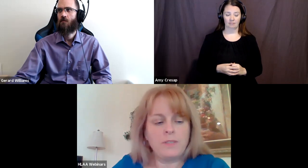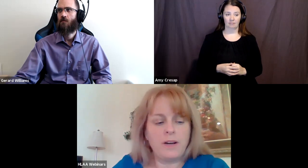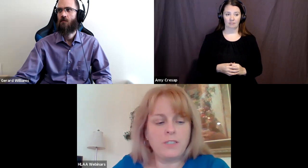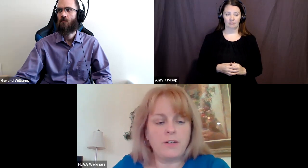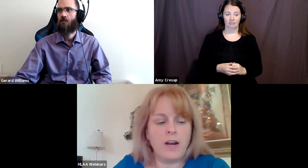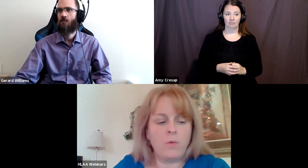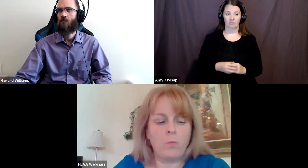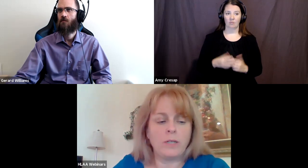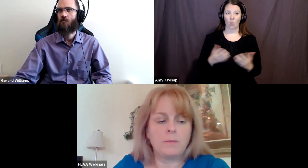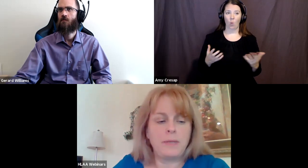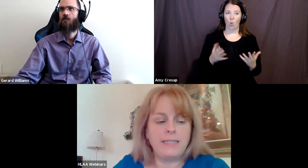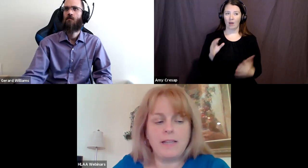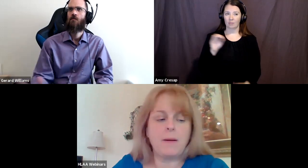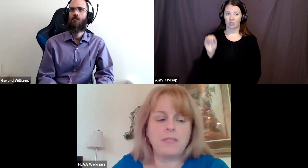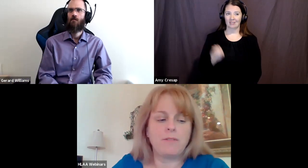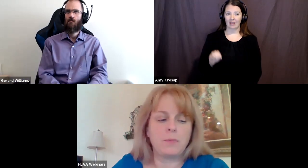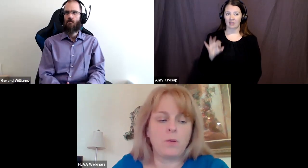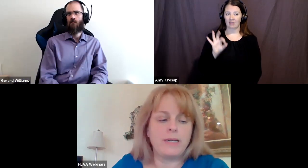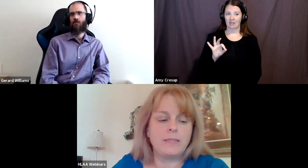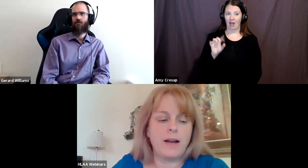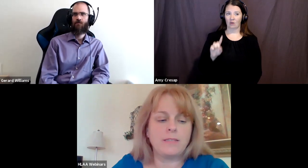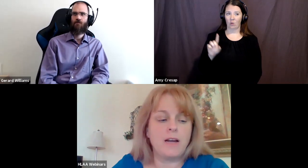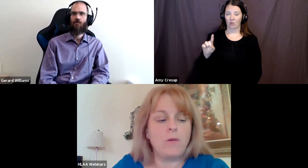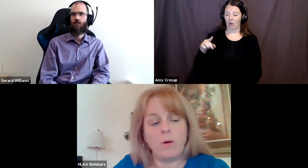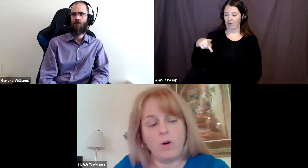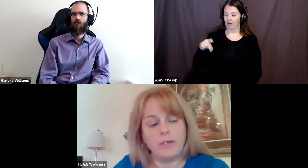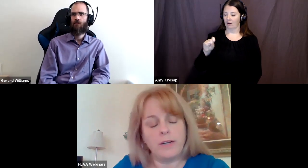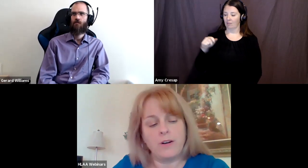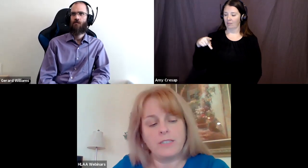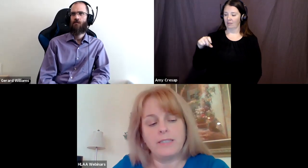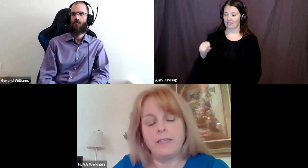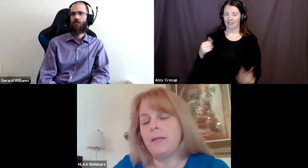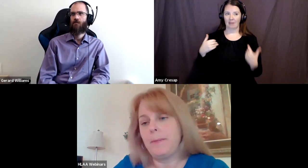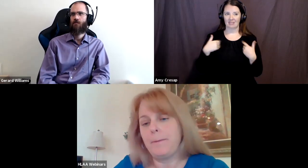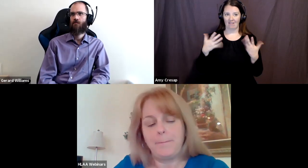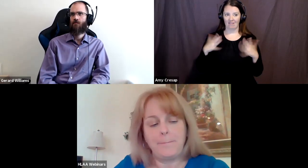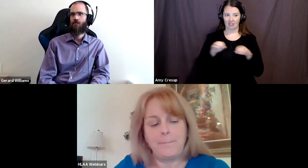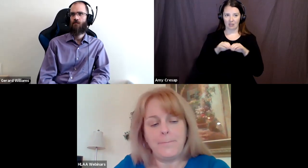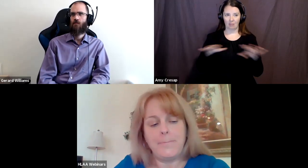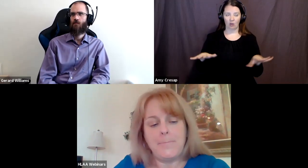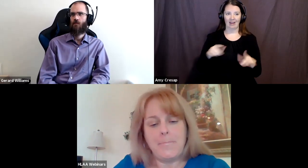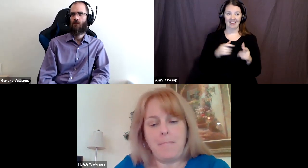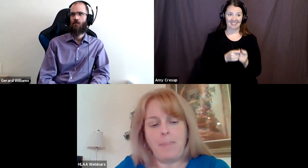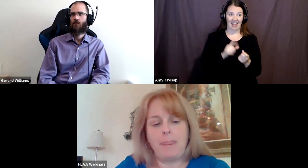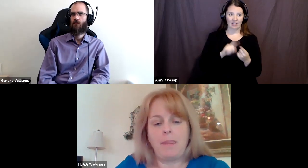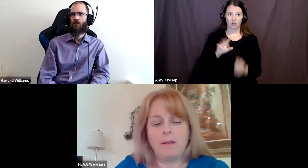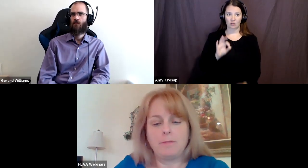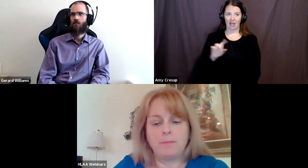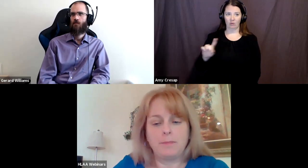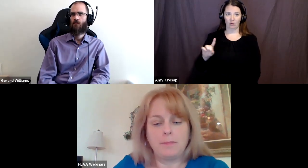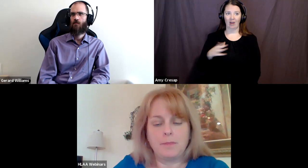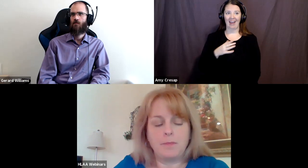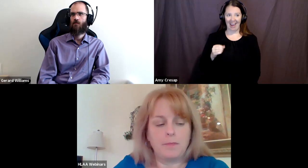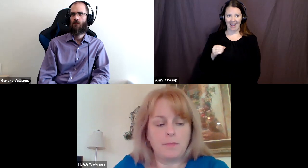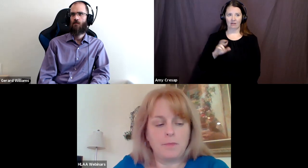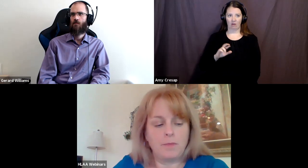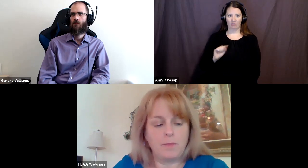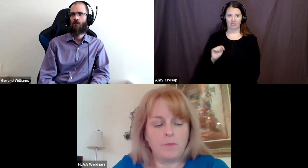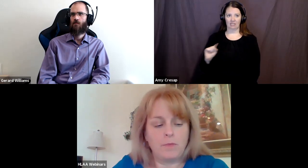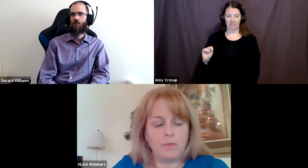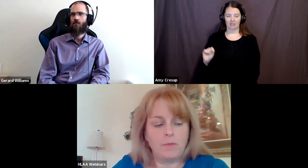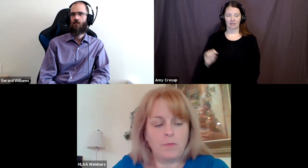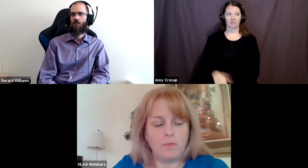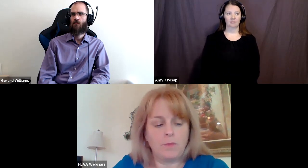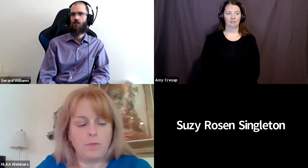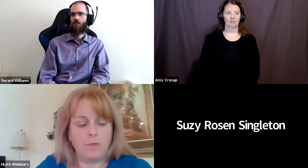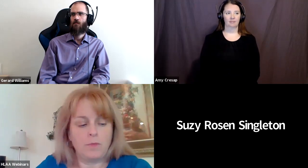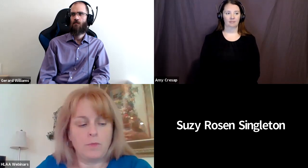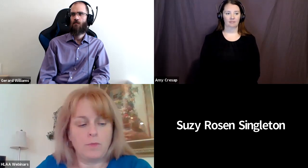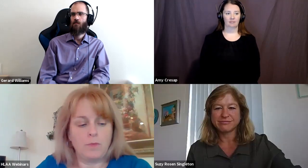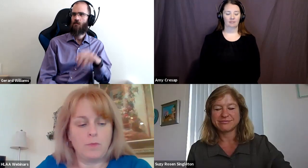What percentage of 911 pSAPs have deployed text to 911 and RTT.